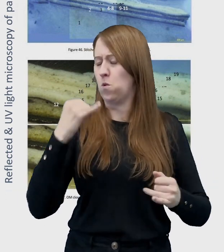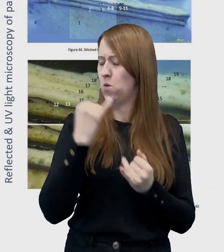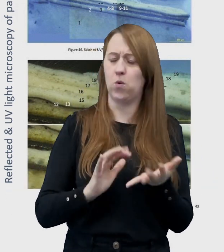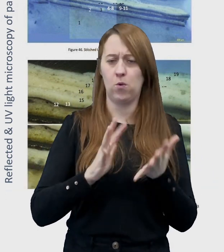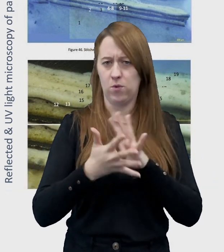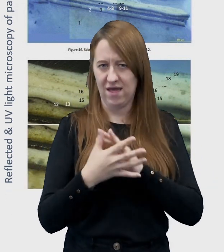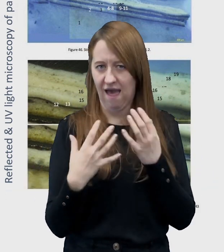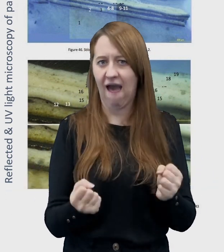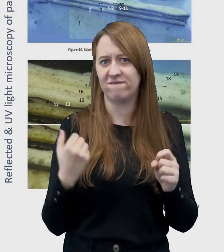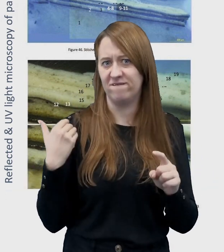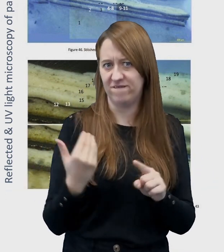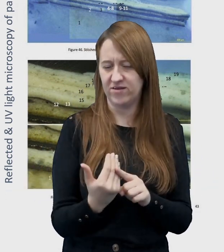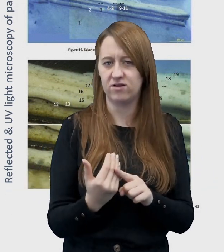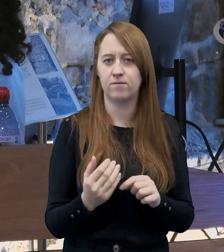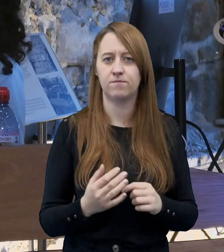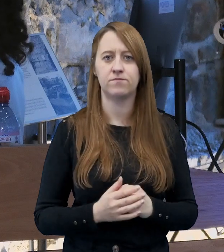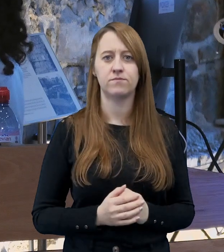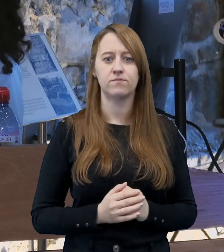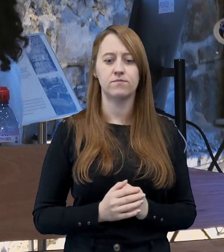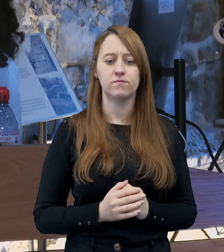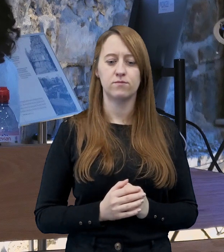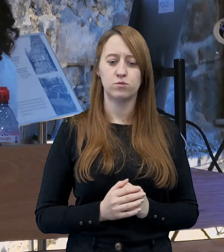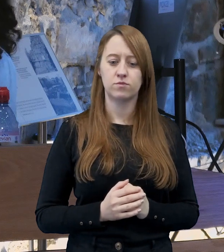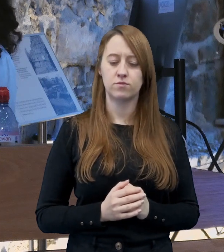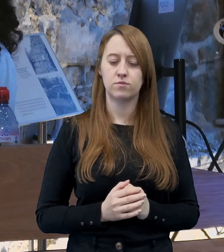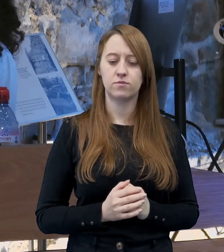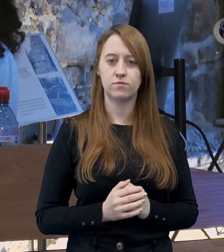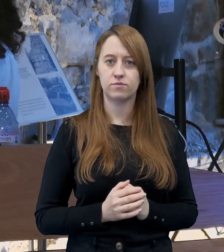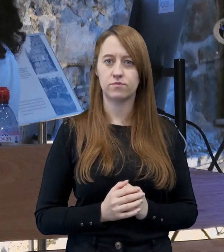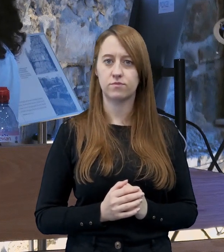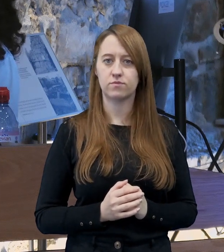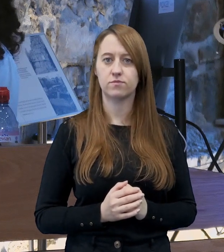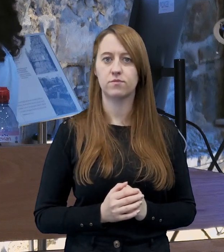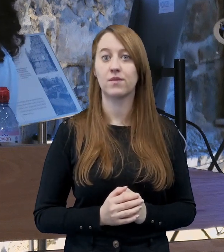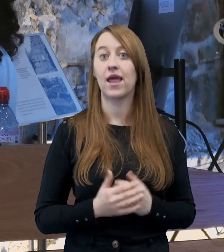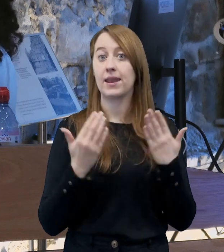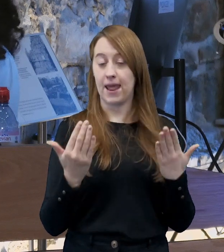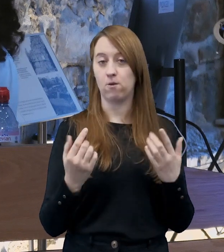Now my analysis of the history of the science is my